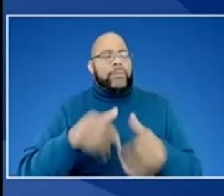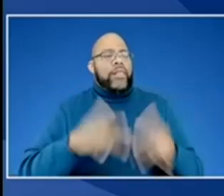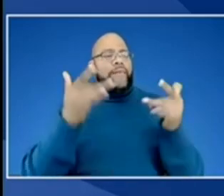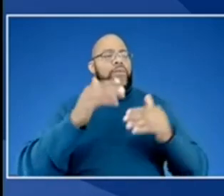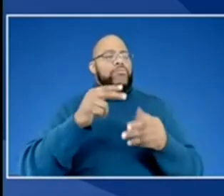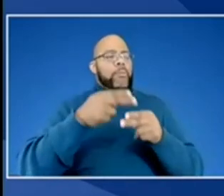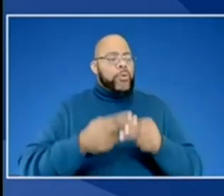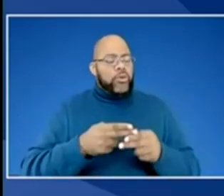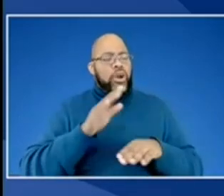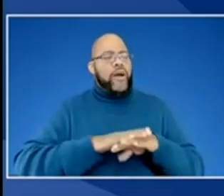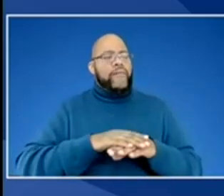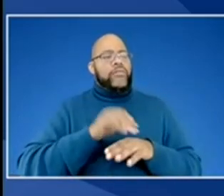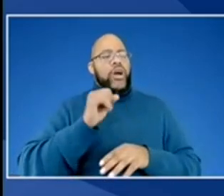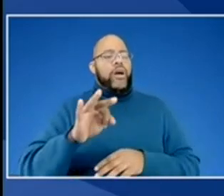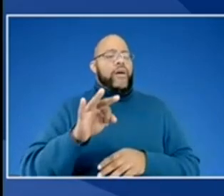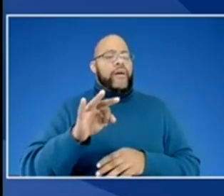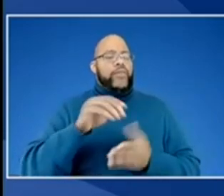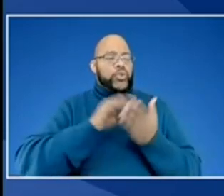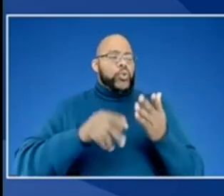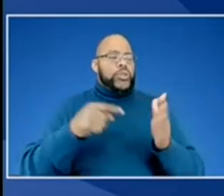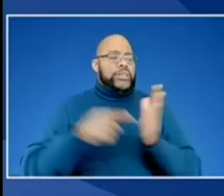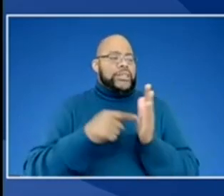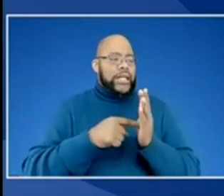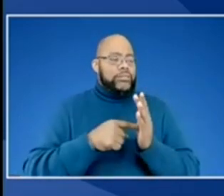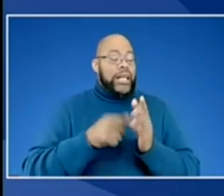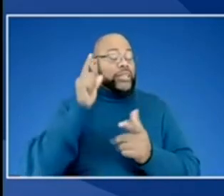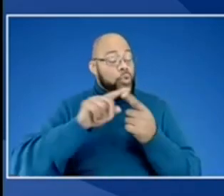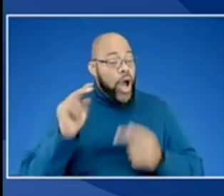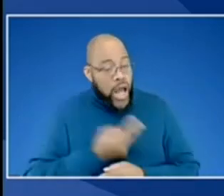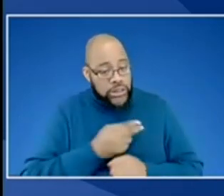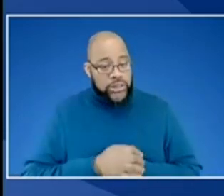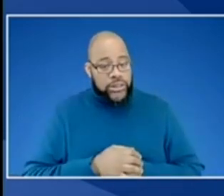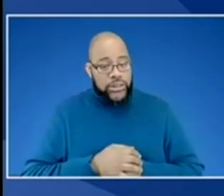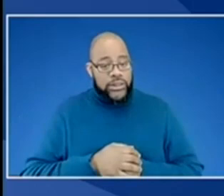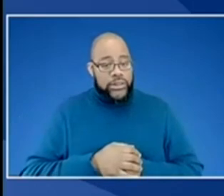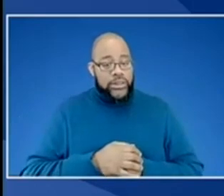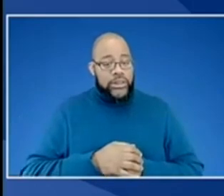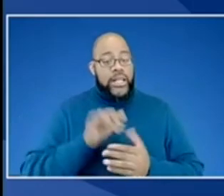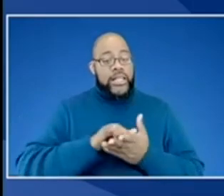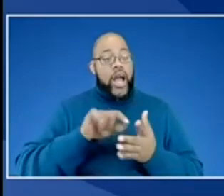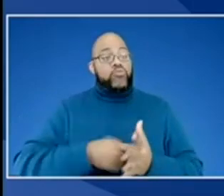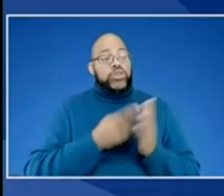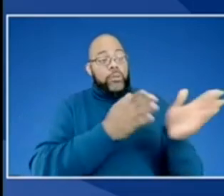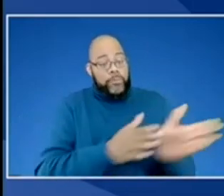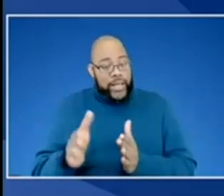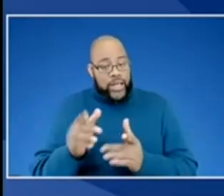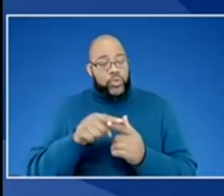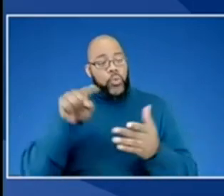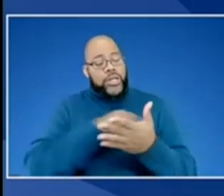crisis for millions. Listen to us when we say the original plan to cancel student debt relief in the